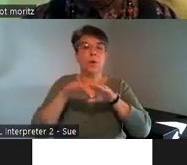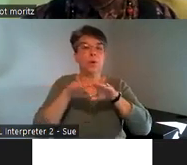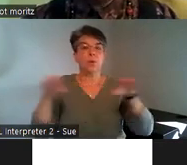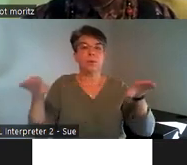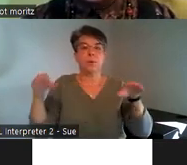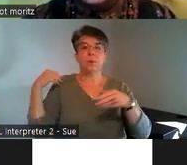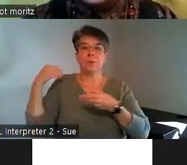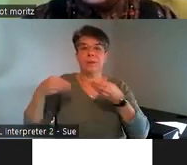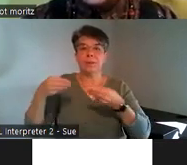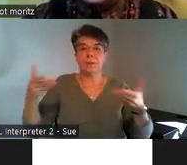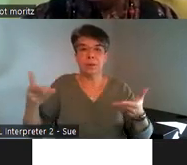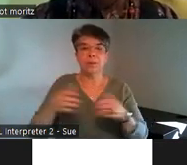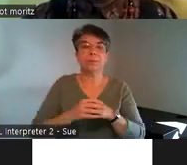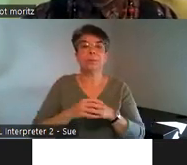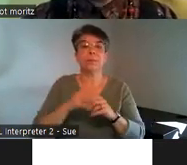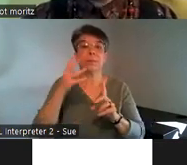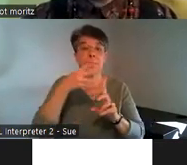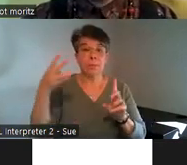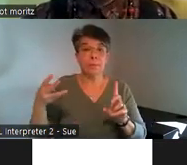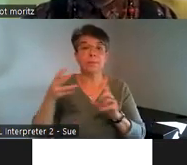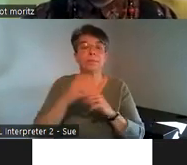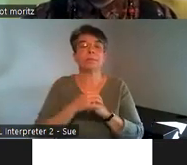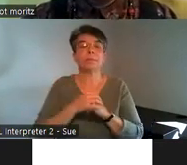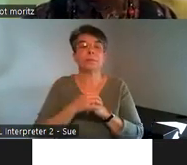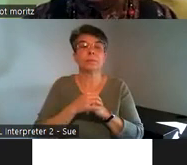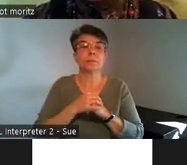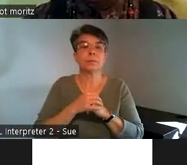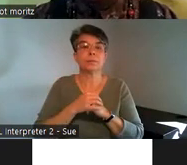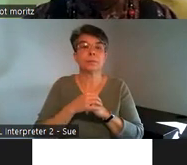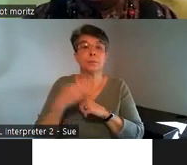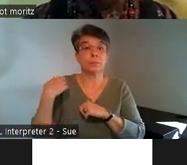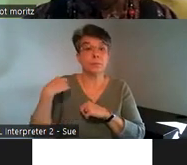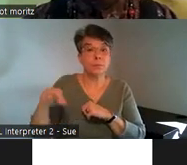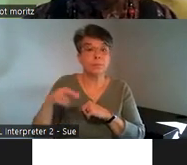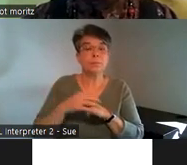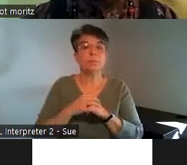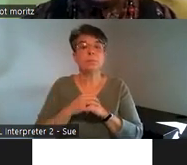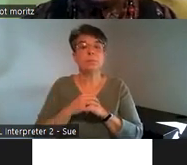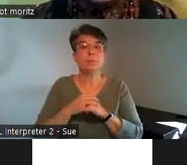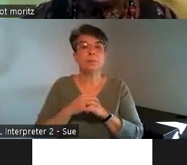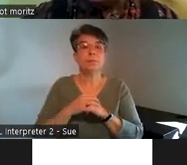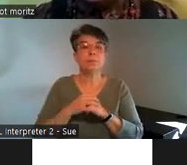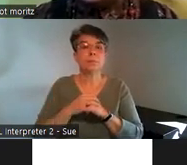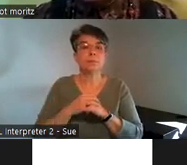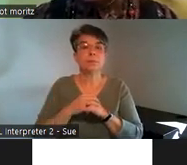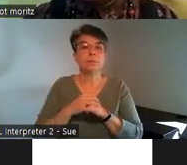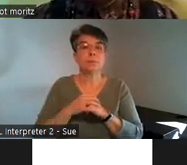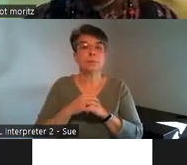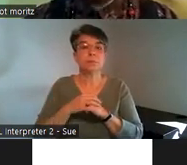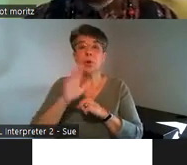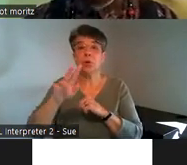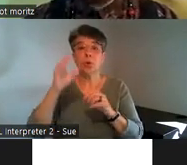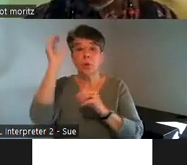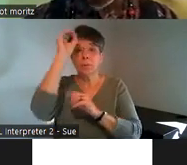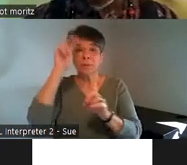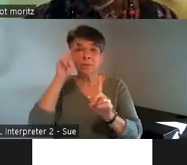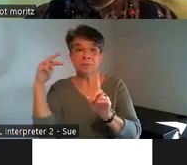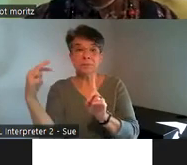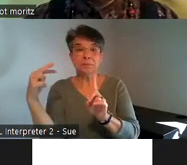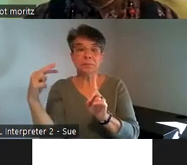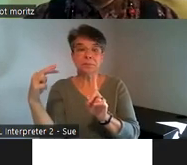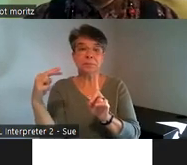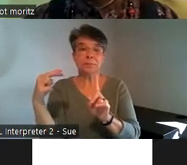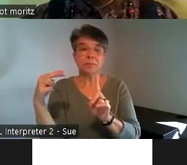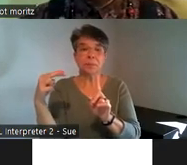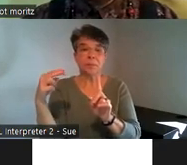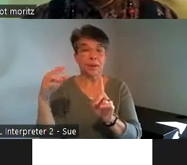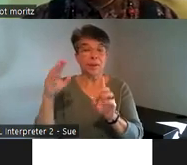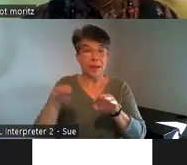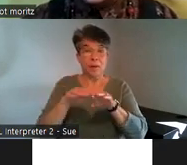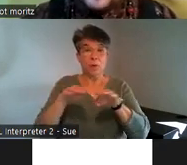like queerness are things like religion or um viewpoints there are things that you don't that